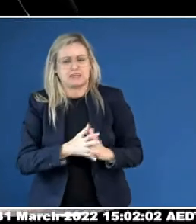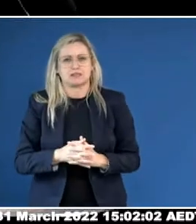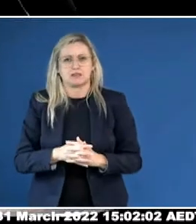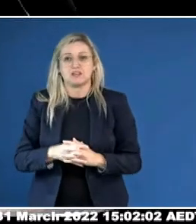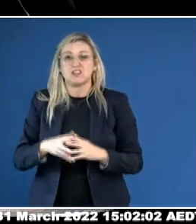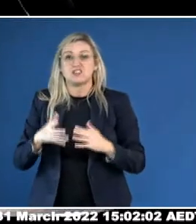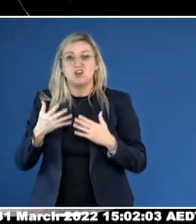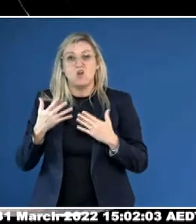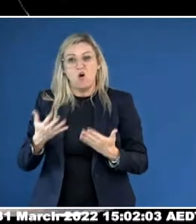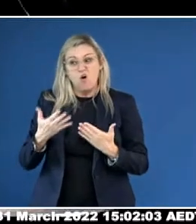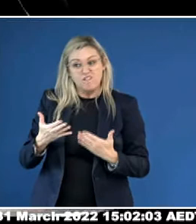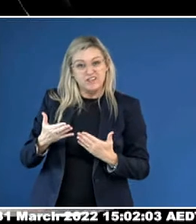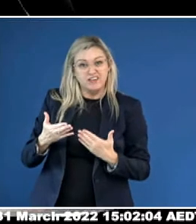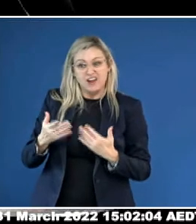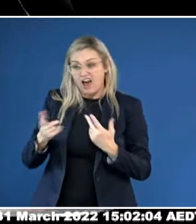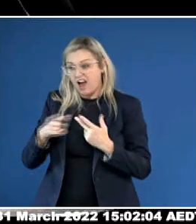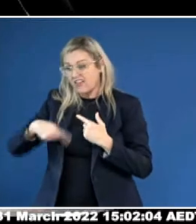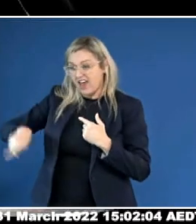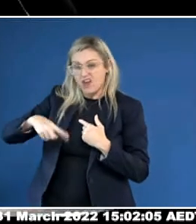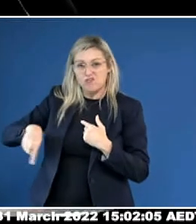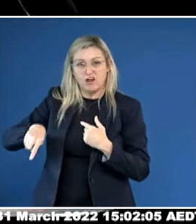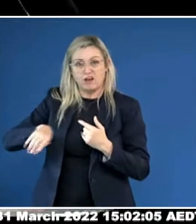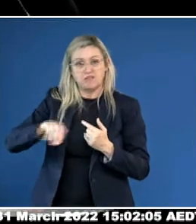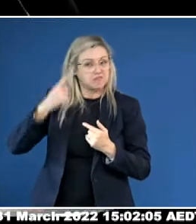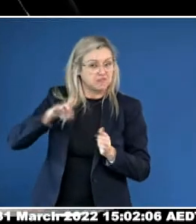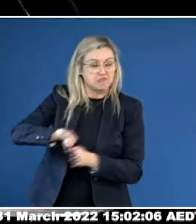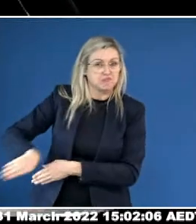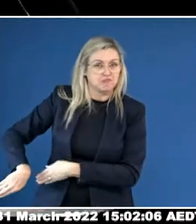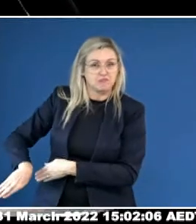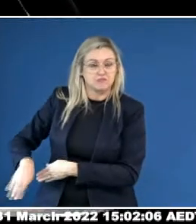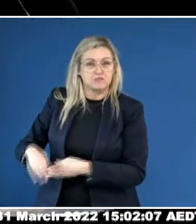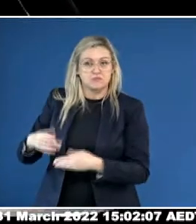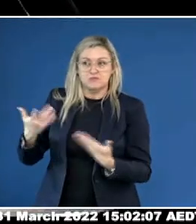So - and, again, how can you have something - you know, national frameworks that aim to